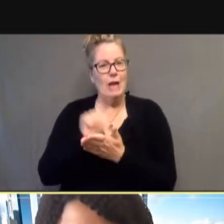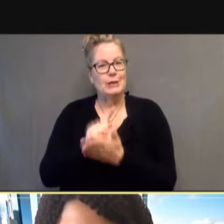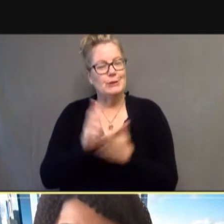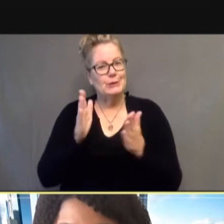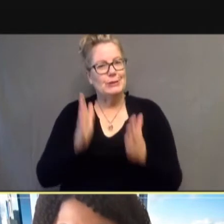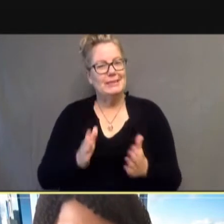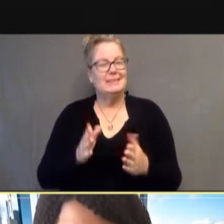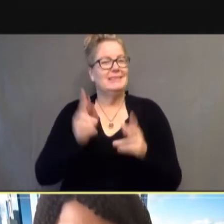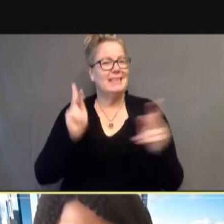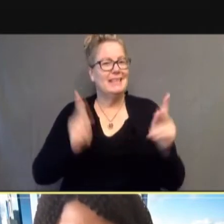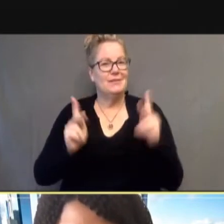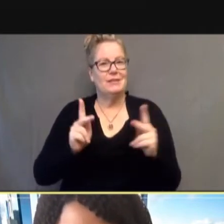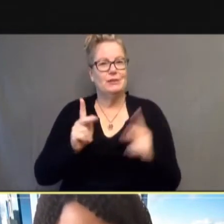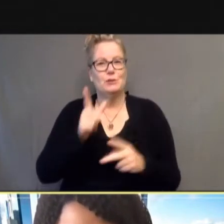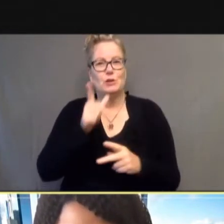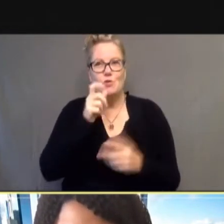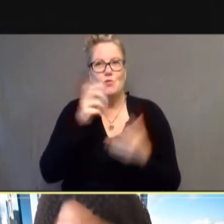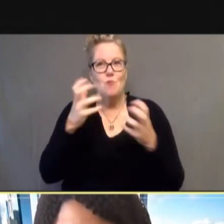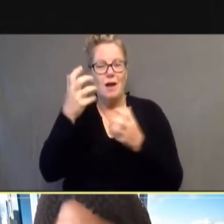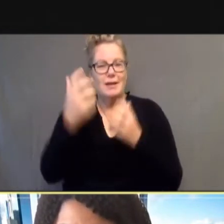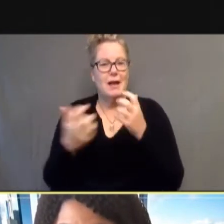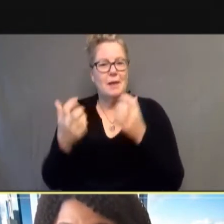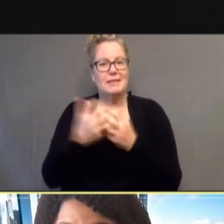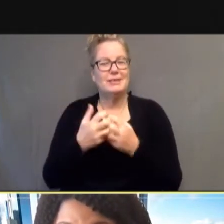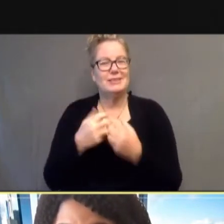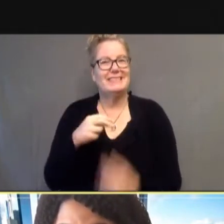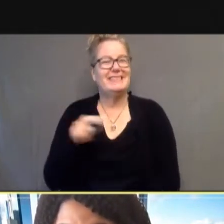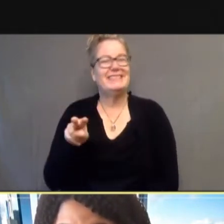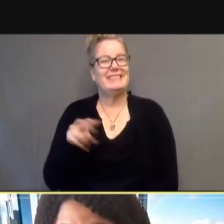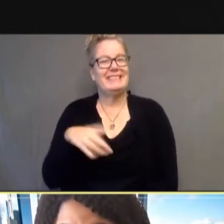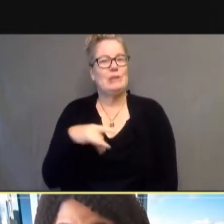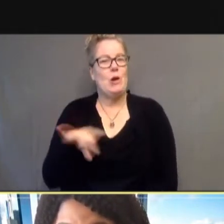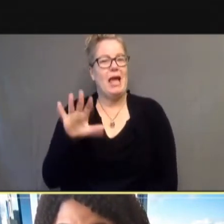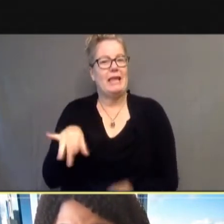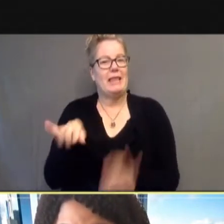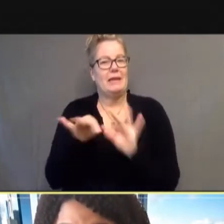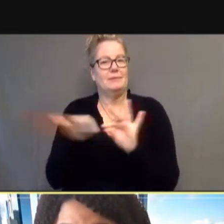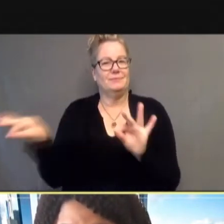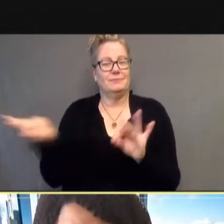who are seeking accommodations because the law says that people who are simply regarded